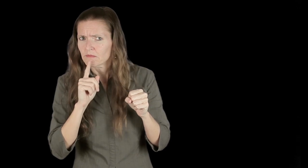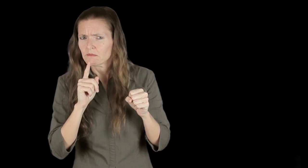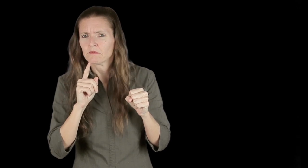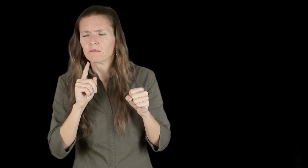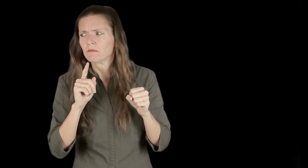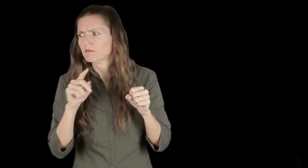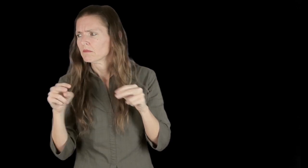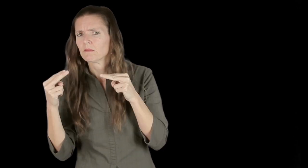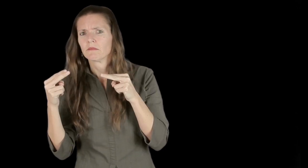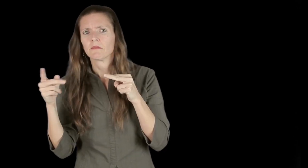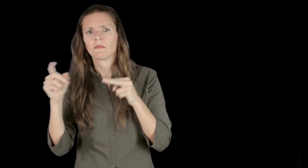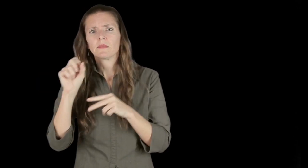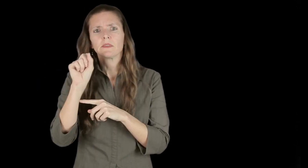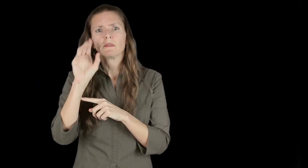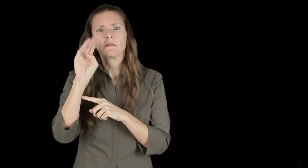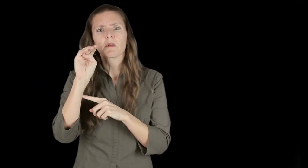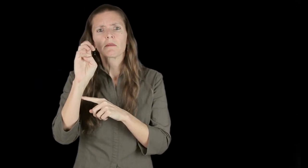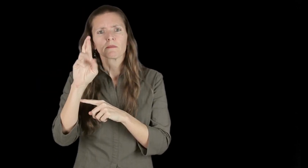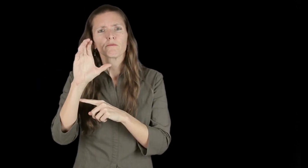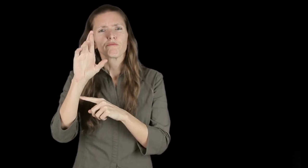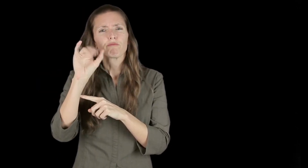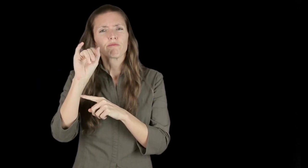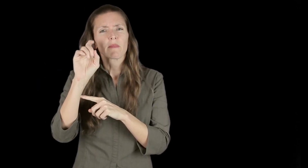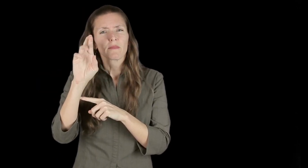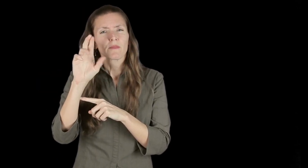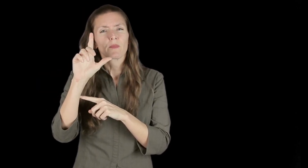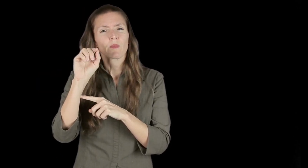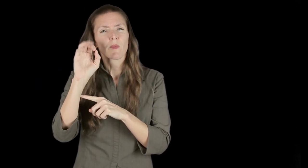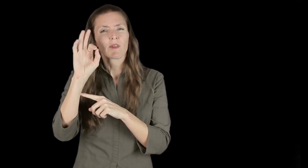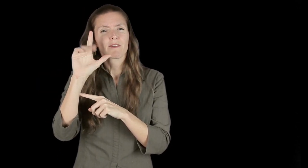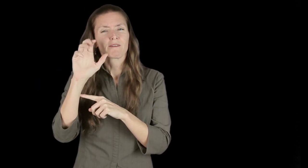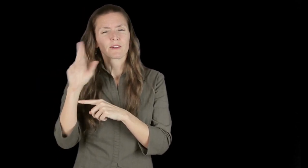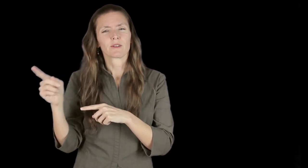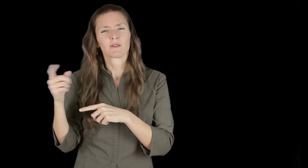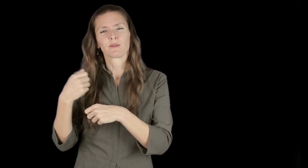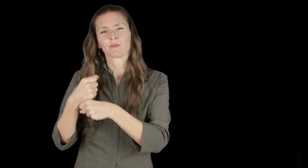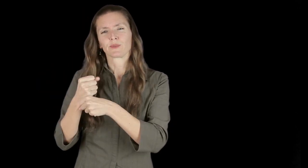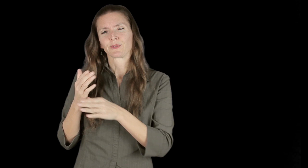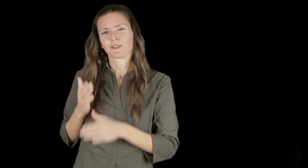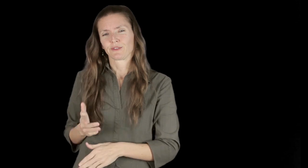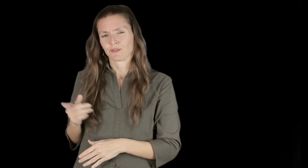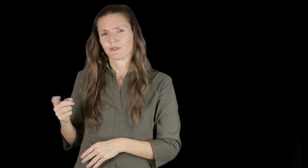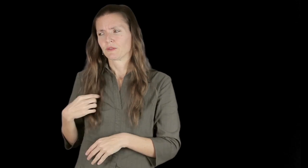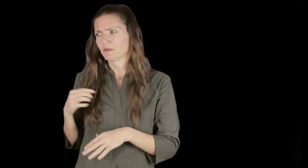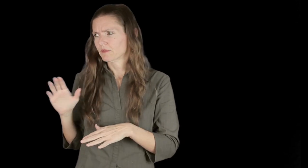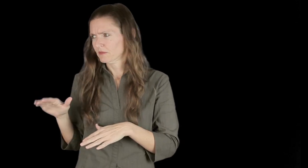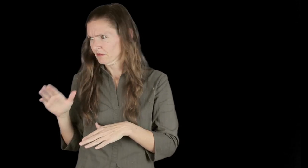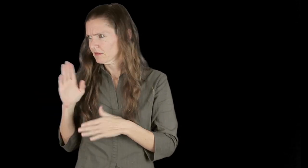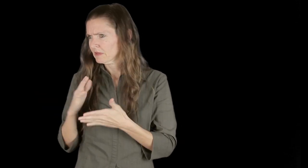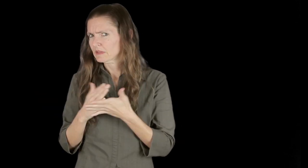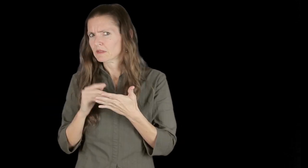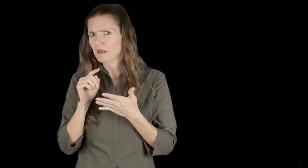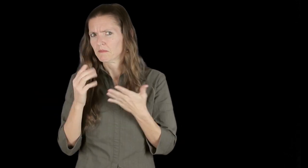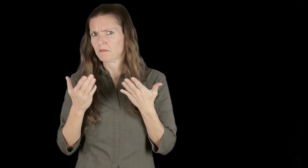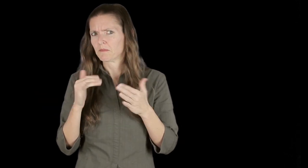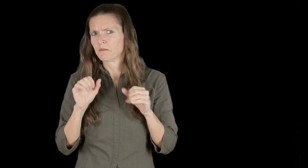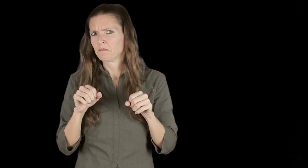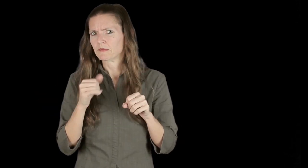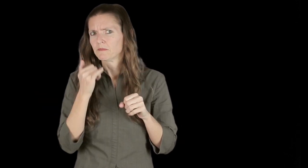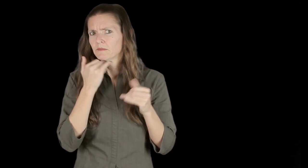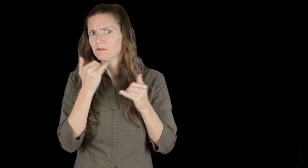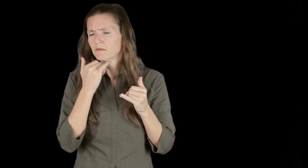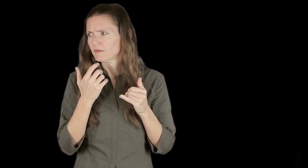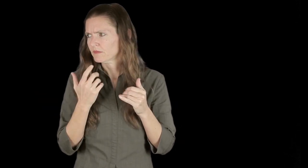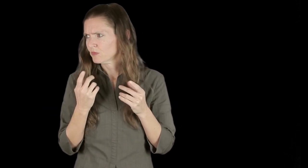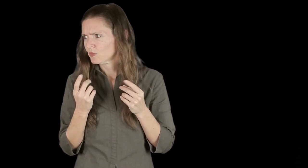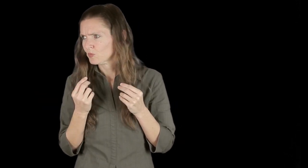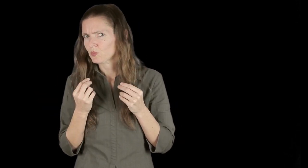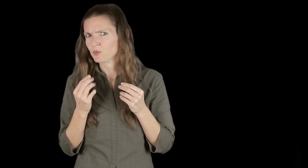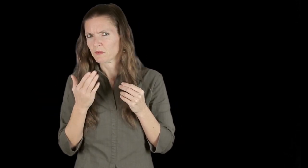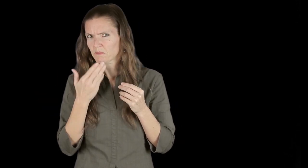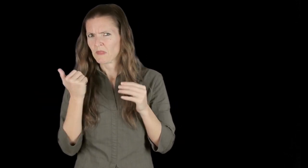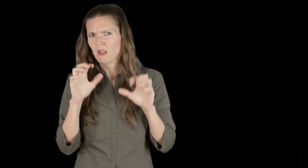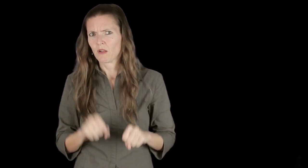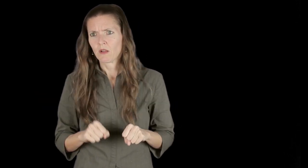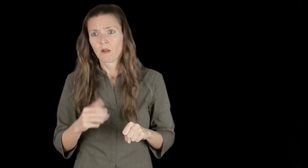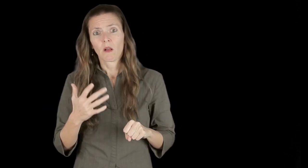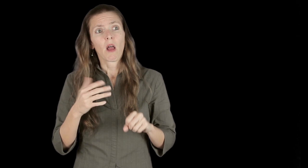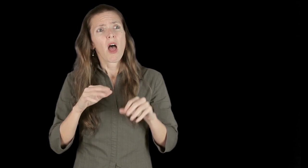My producer, Summer Crider Loeffler, and I then regrouped, discussed the errors, and decided that it was best for us take down the video.